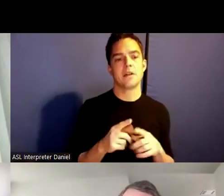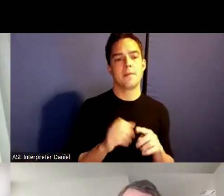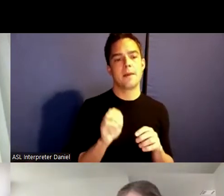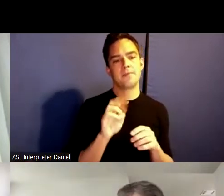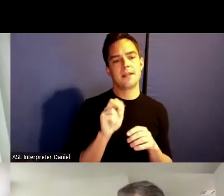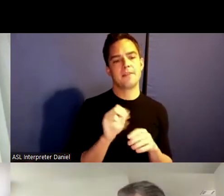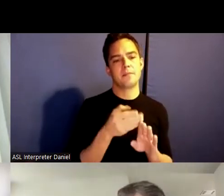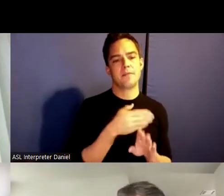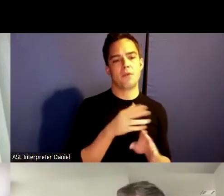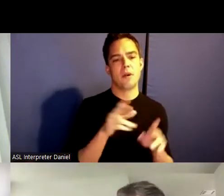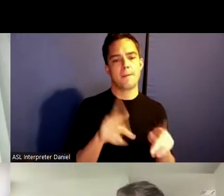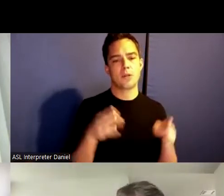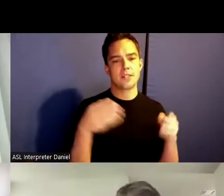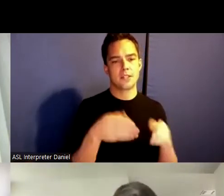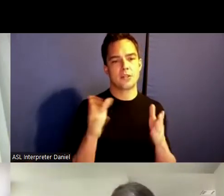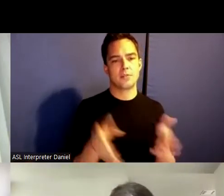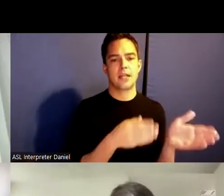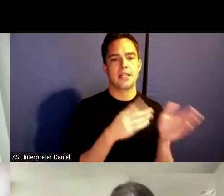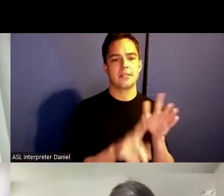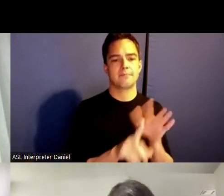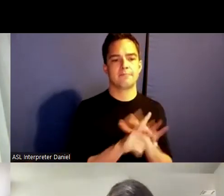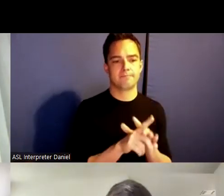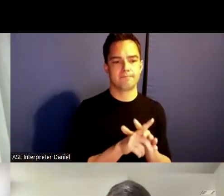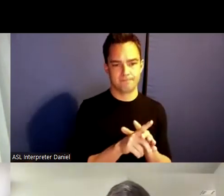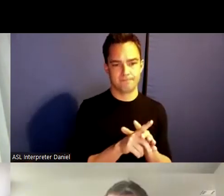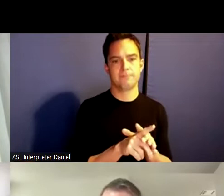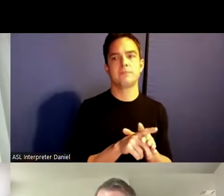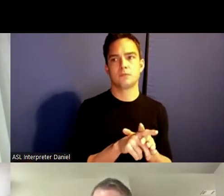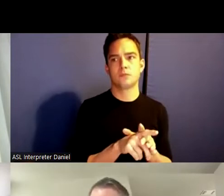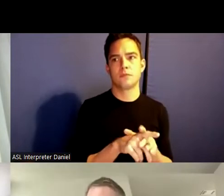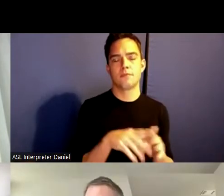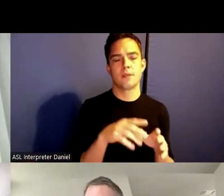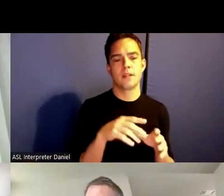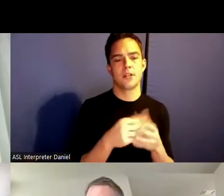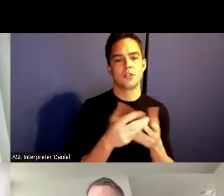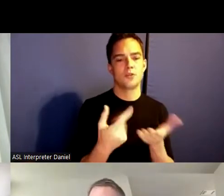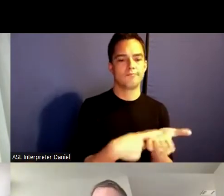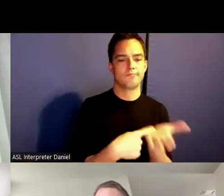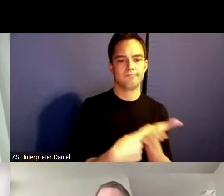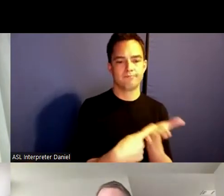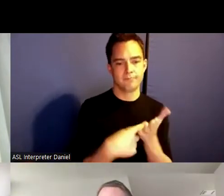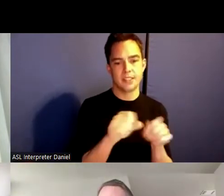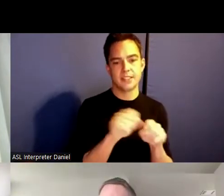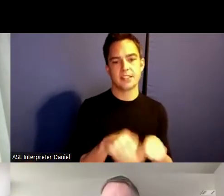person centered planning even came into into a parlay and I had a system of helping supports